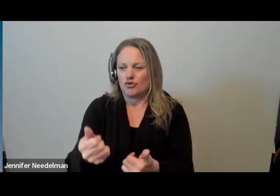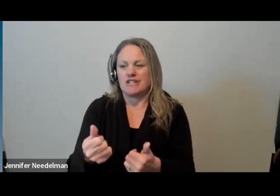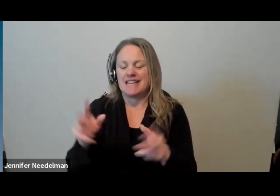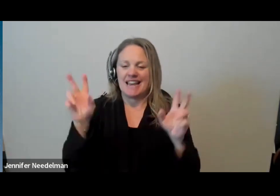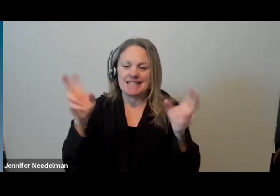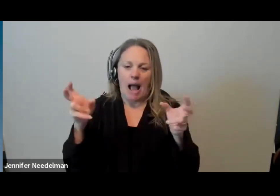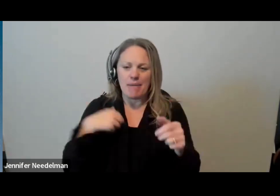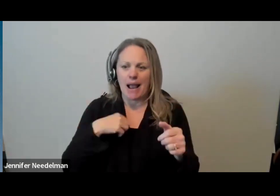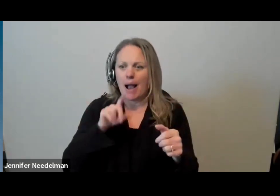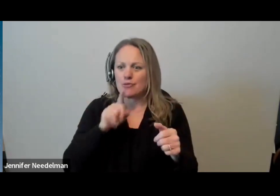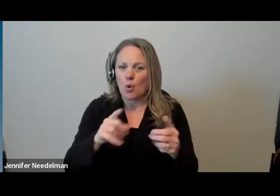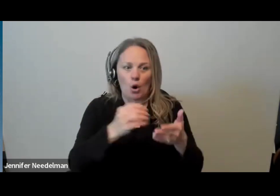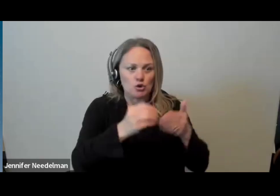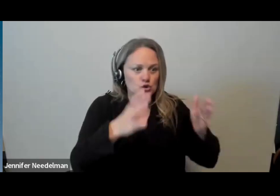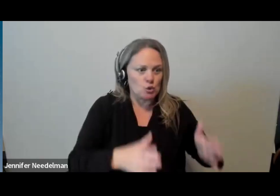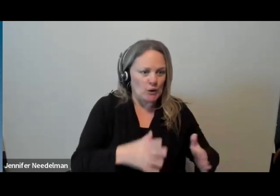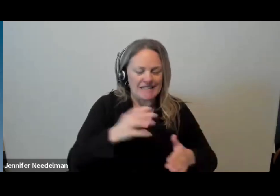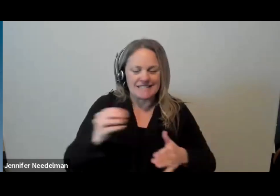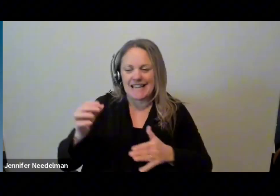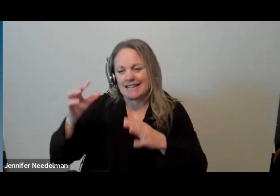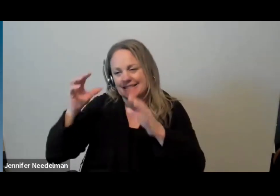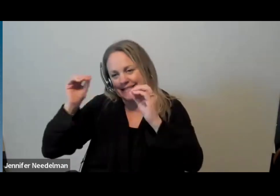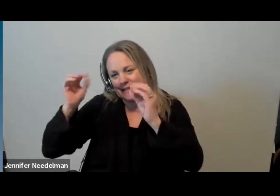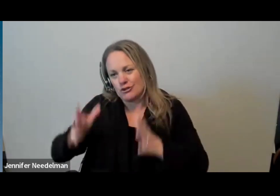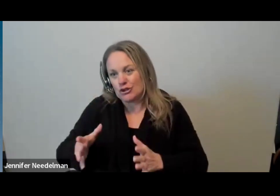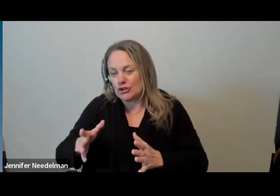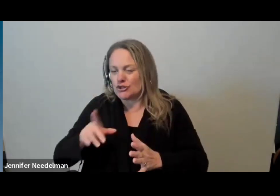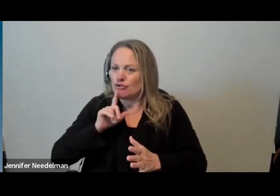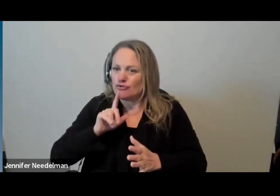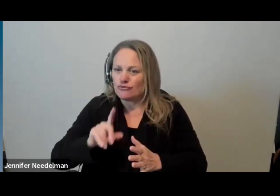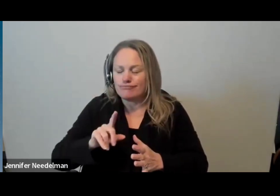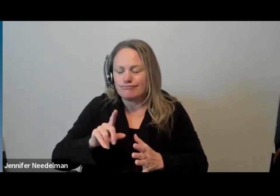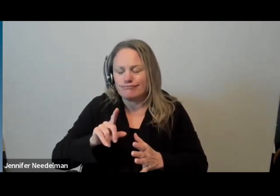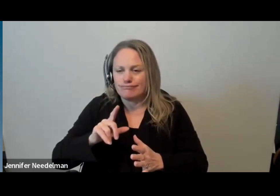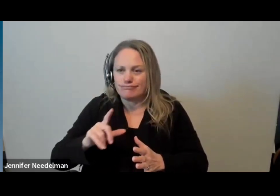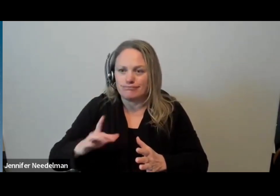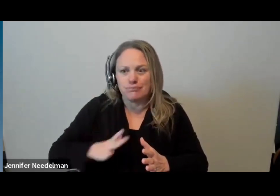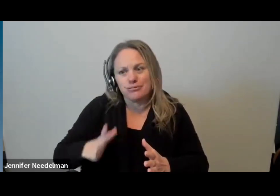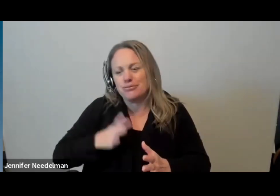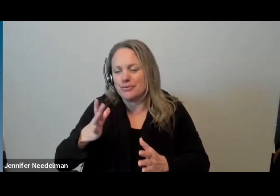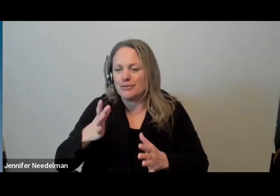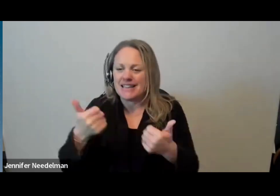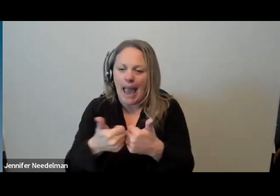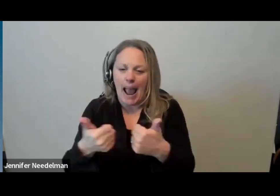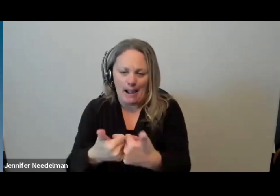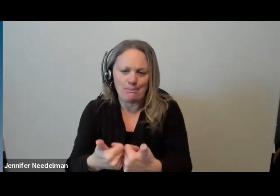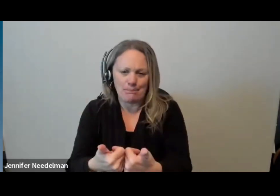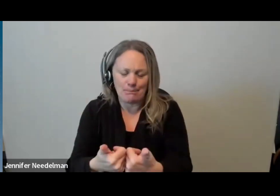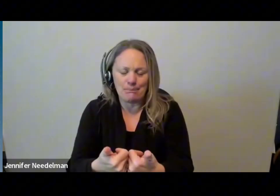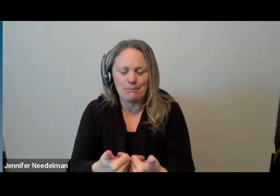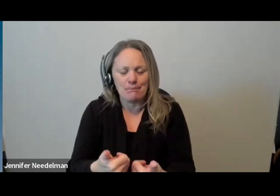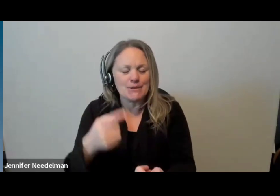and faculty that we we interact with are avid gamers and they enjoy gaming and I think accessibility needs